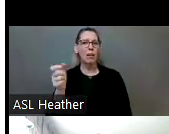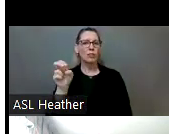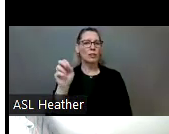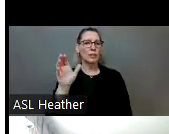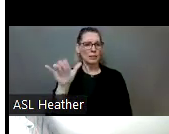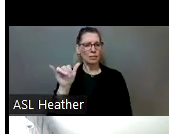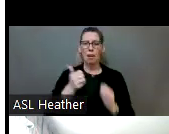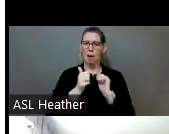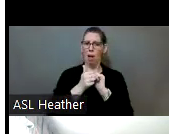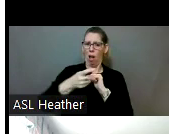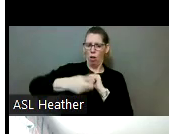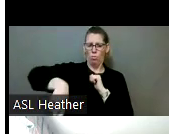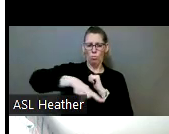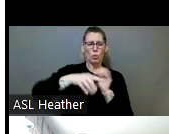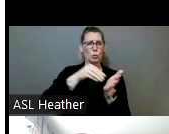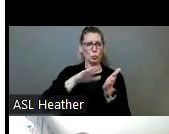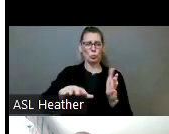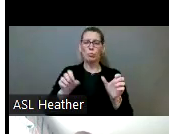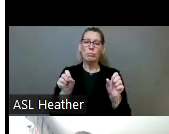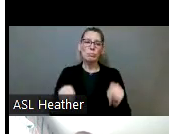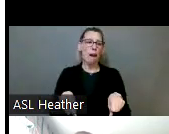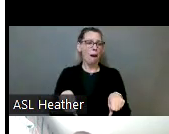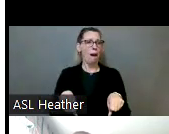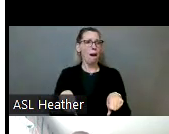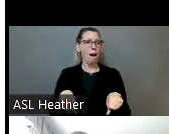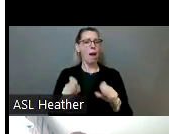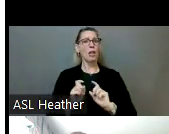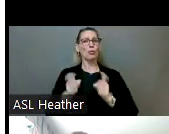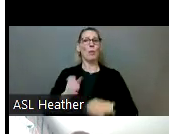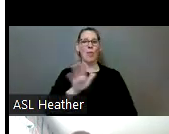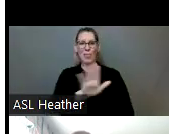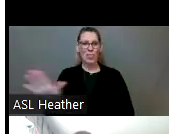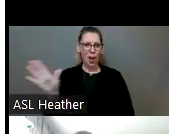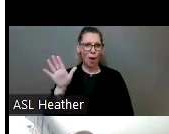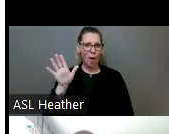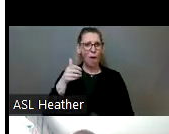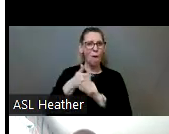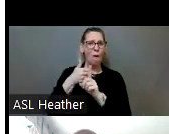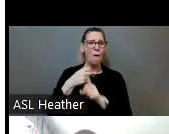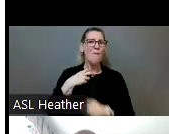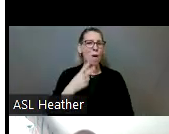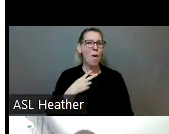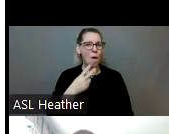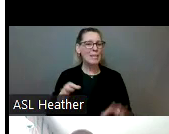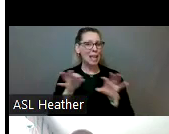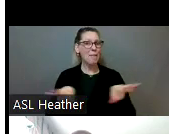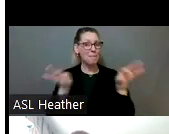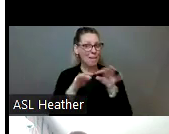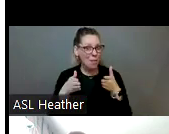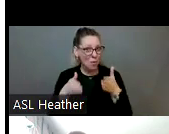students able to contribute their voice in a meaningful way in the process for